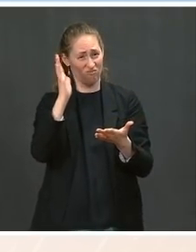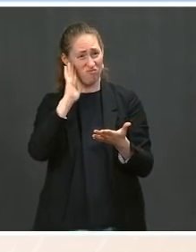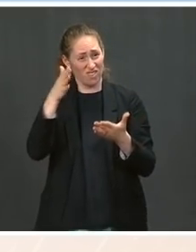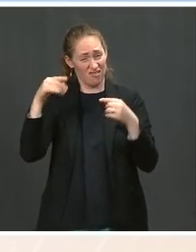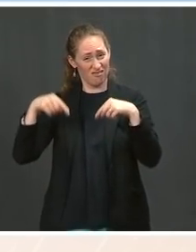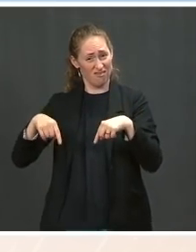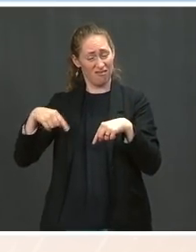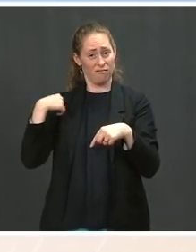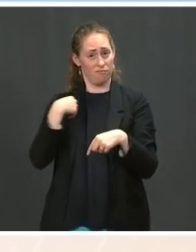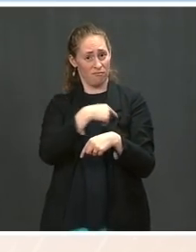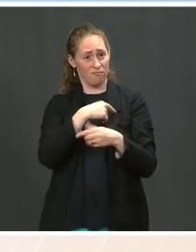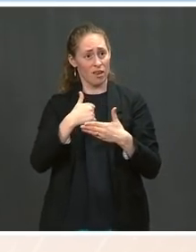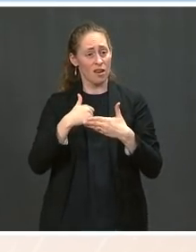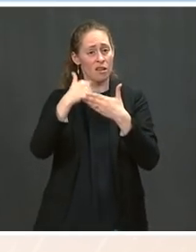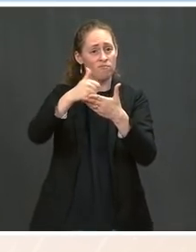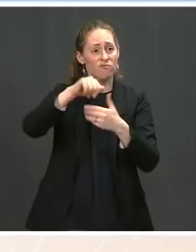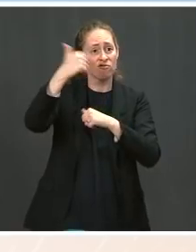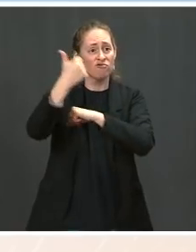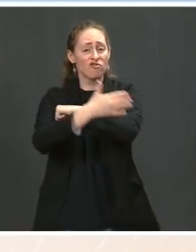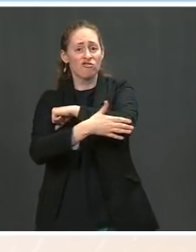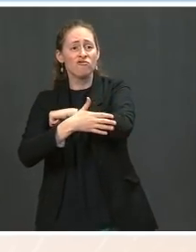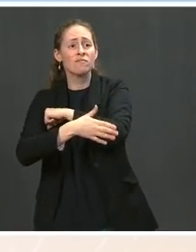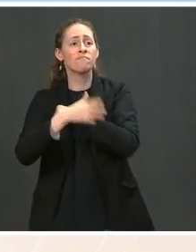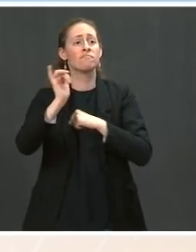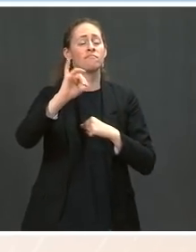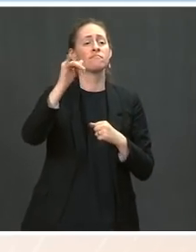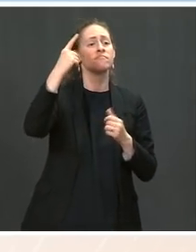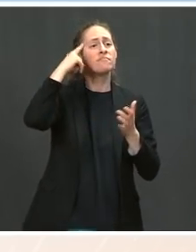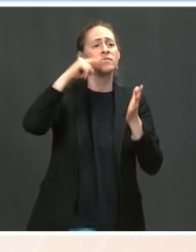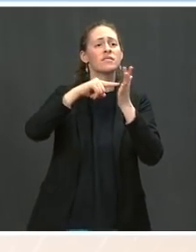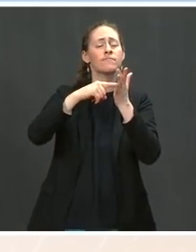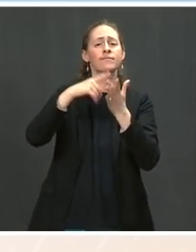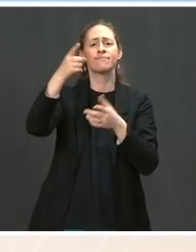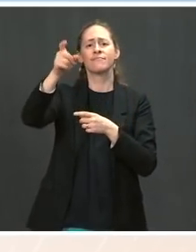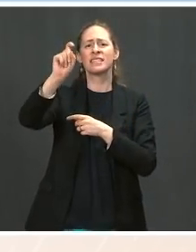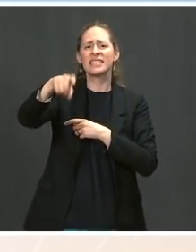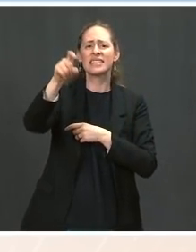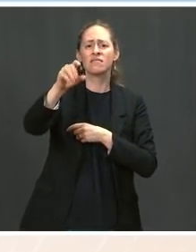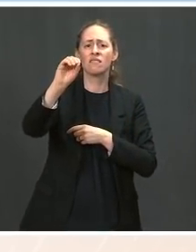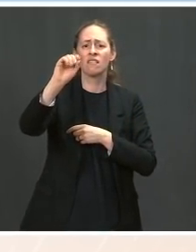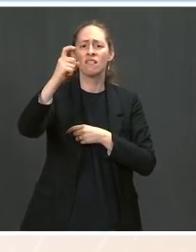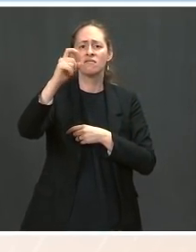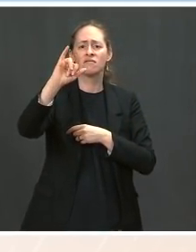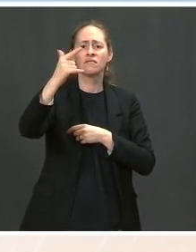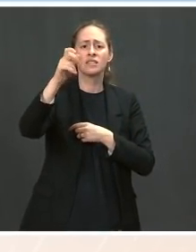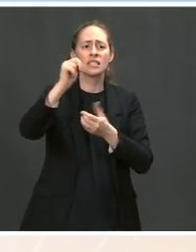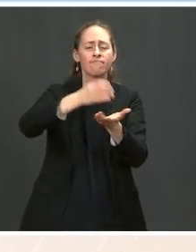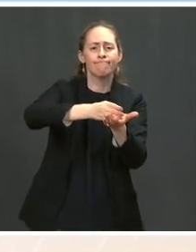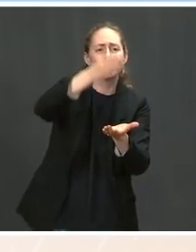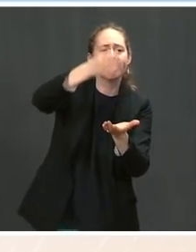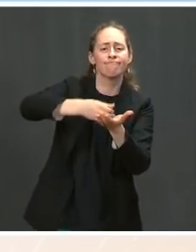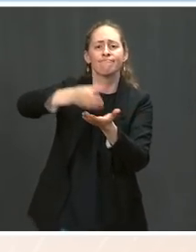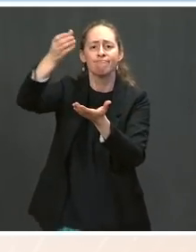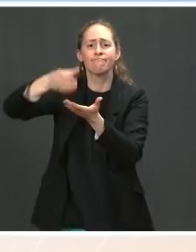like sending oxygen or sedatives for intubation, for example? There are a lack of all these things in Brazil right now.